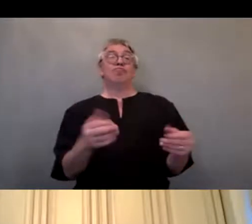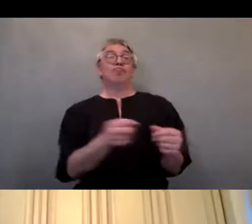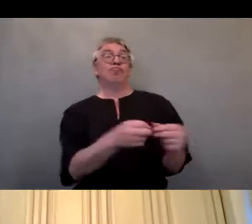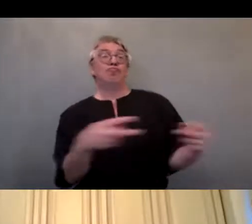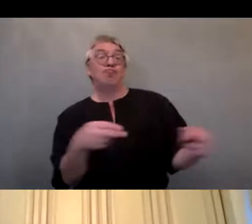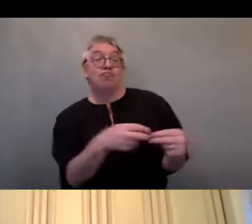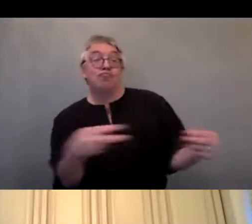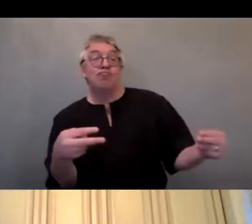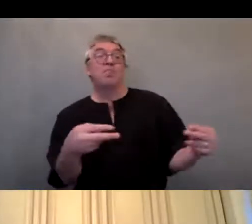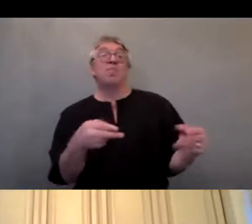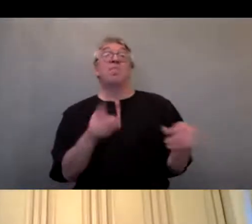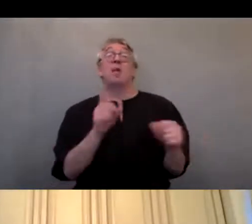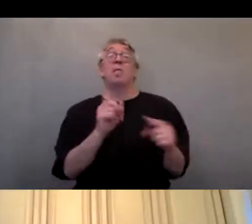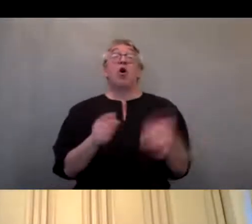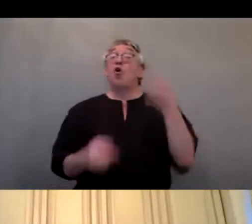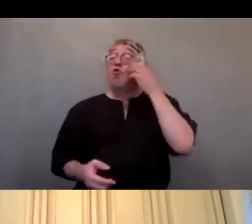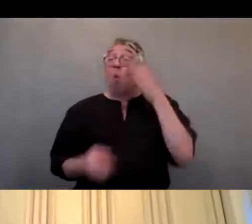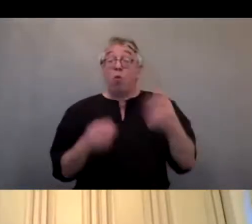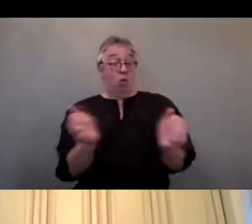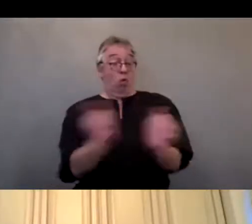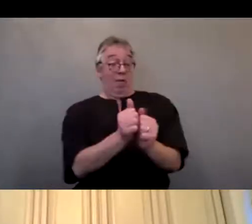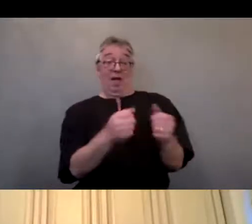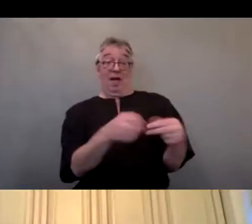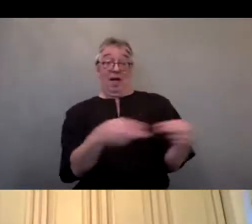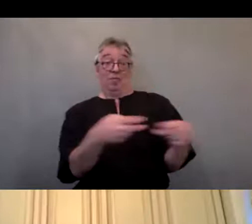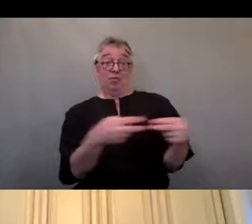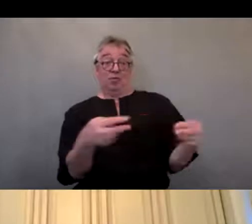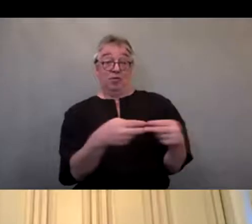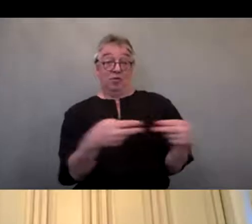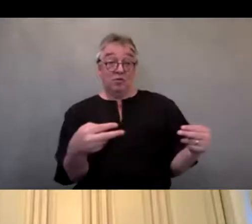. There was caption phones in the U.S. when they became available